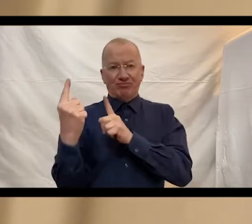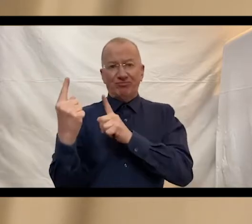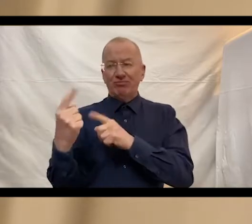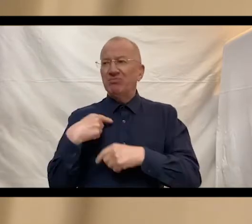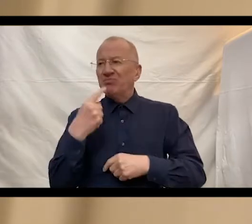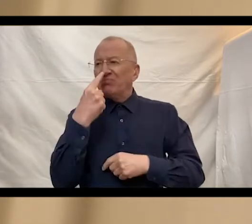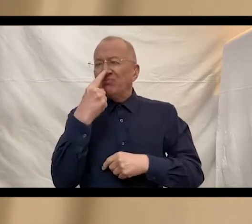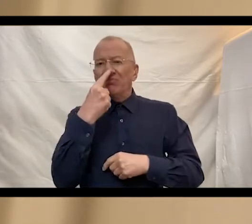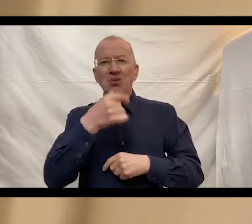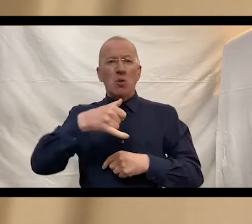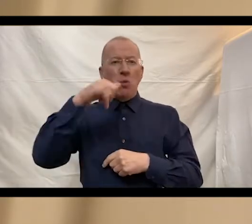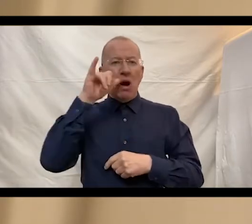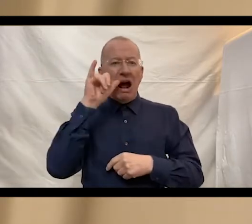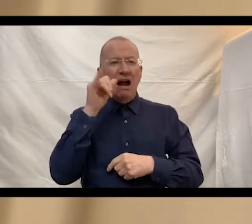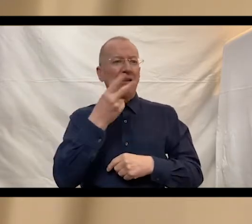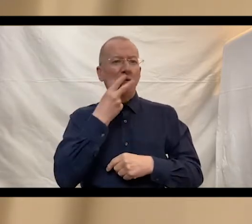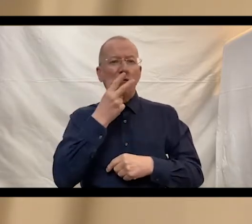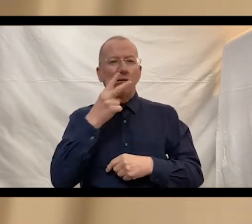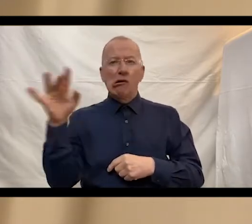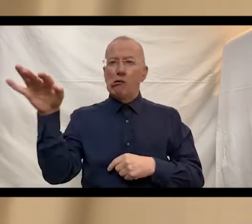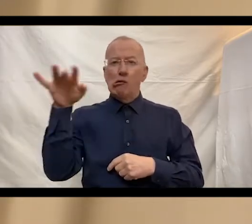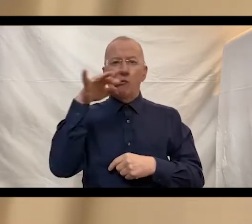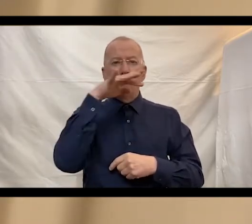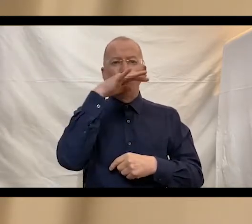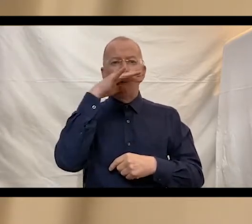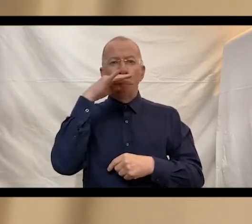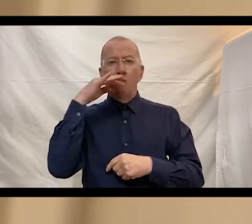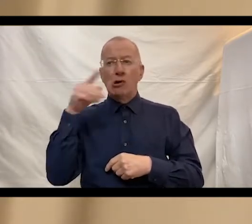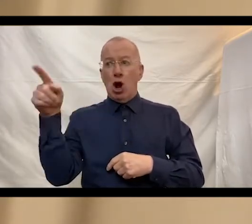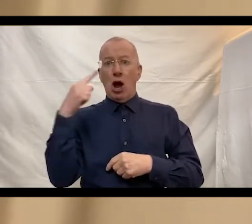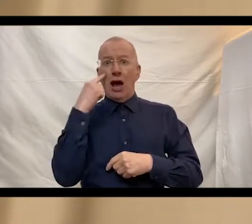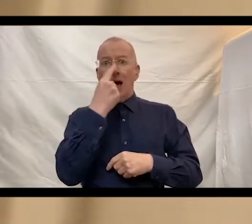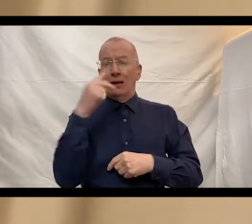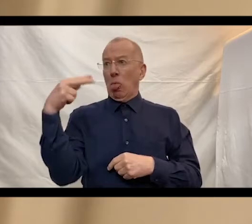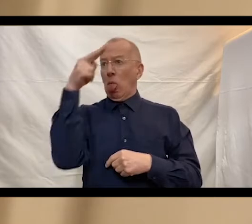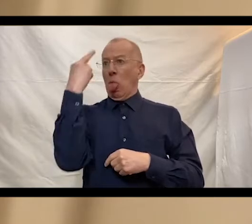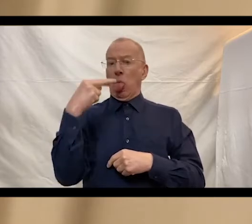and I could smell the wine and fags on her breath and her eyes were jumping all over the place.